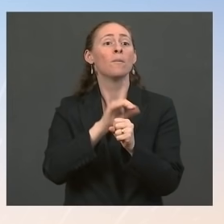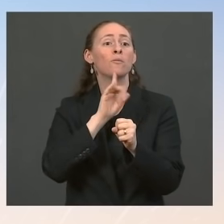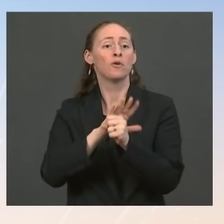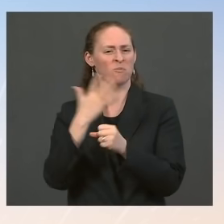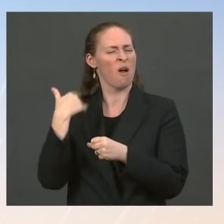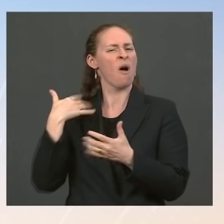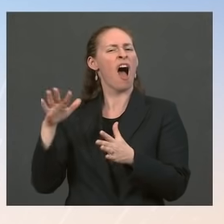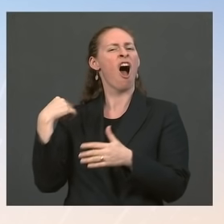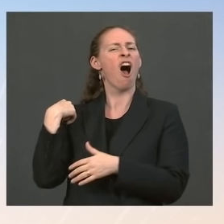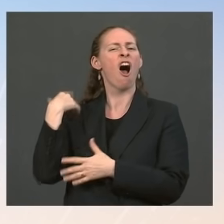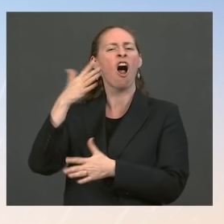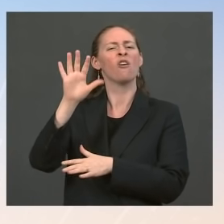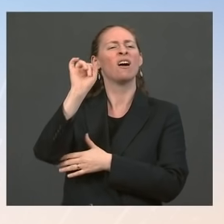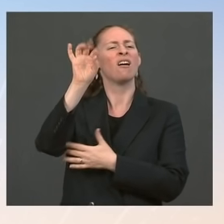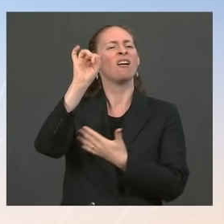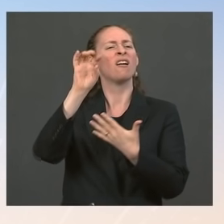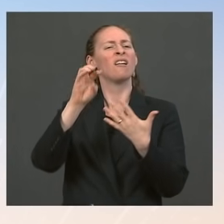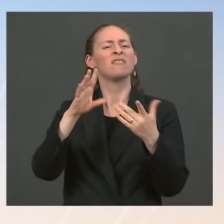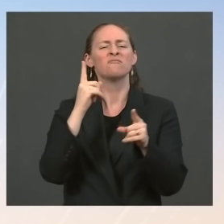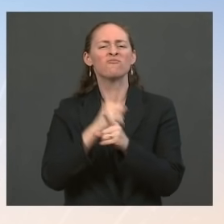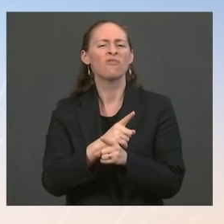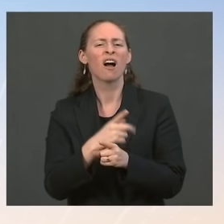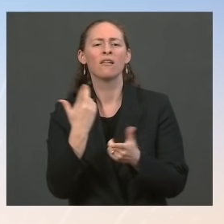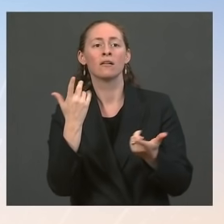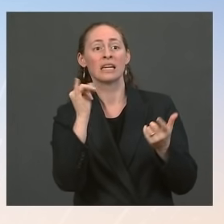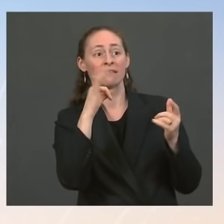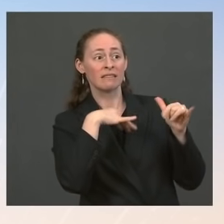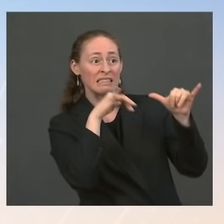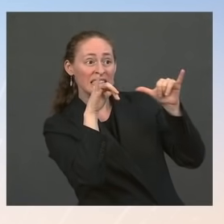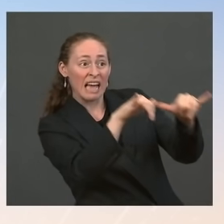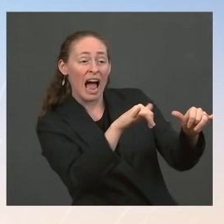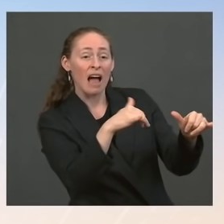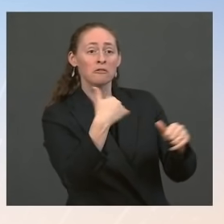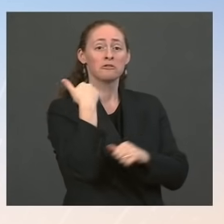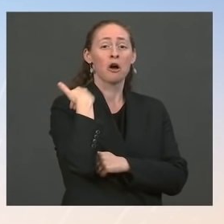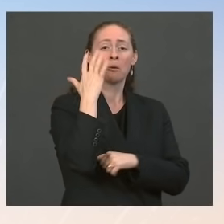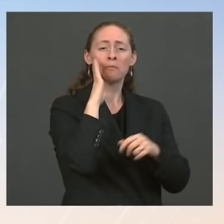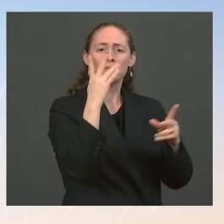about what the risks were of keeping troops on the ground, what the Taliban's intentions were,